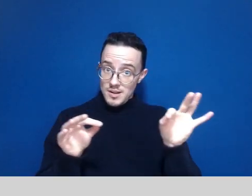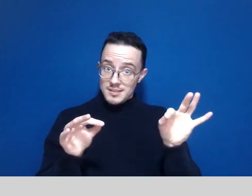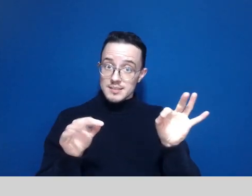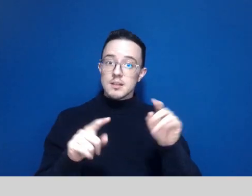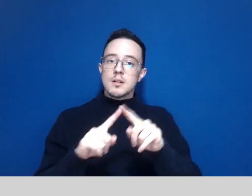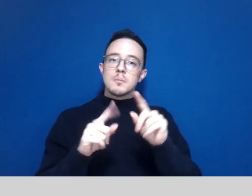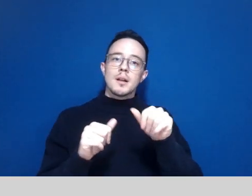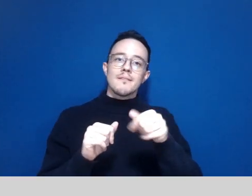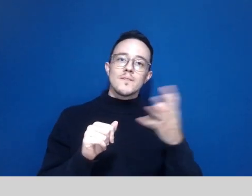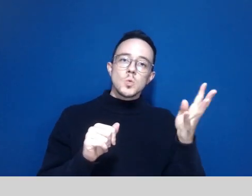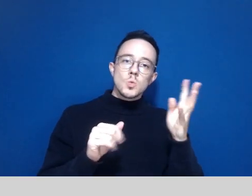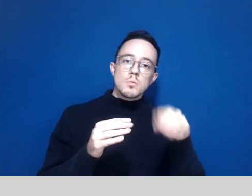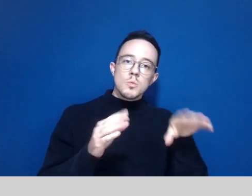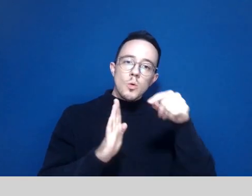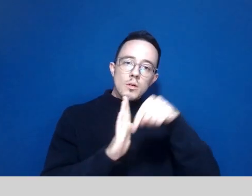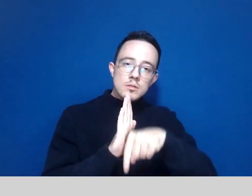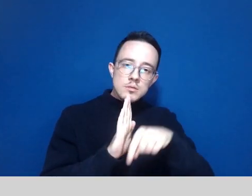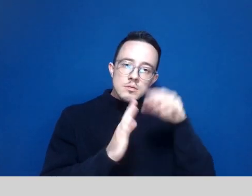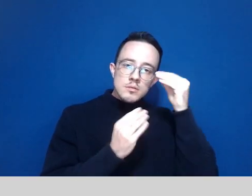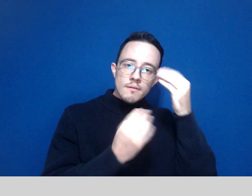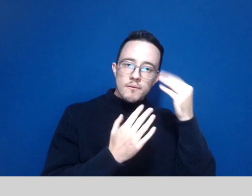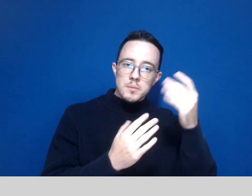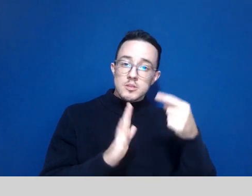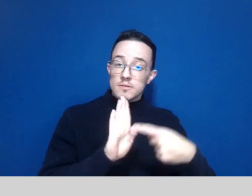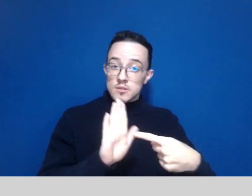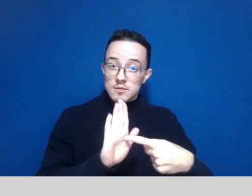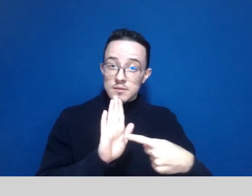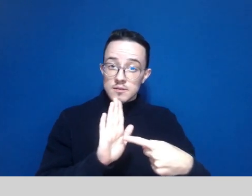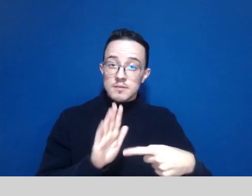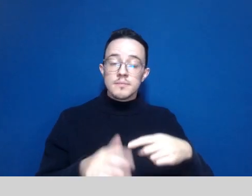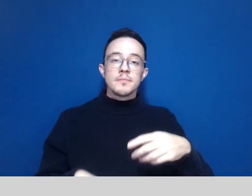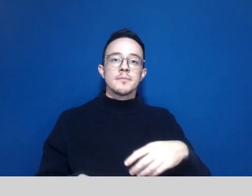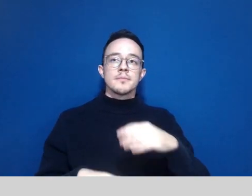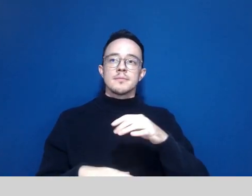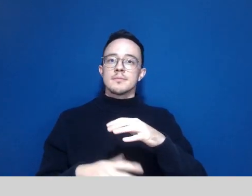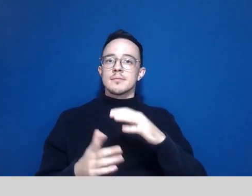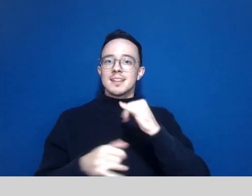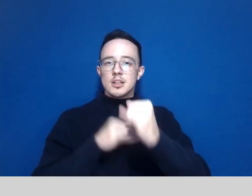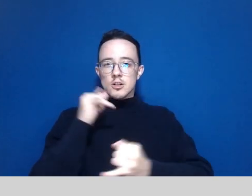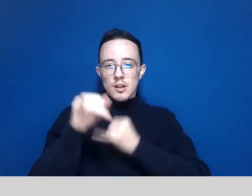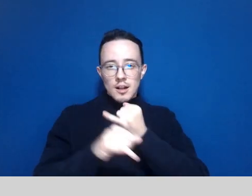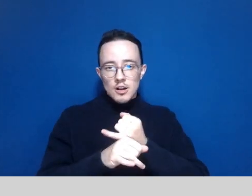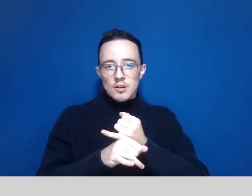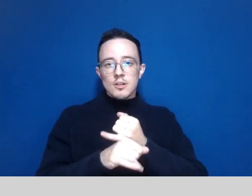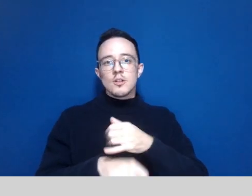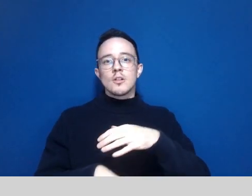that has not just the phrase, but a few other bits of information